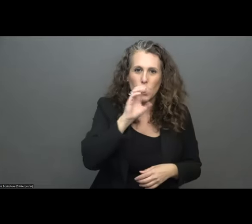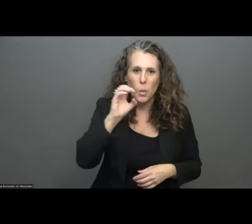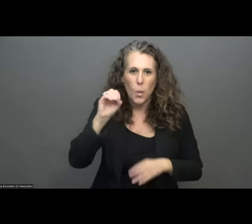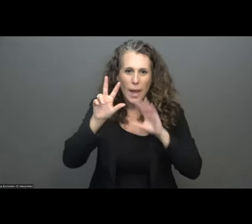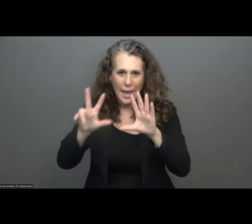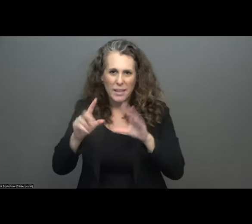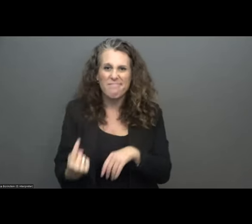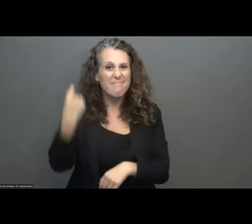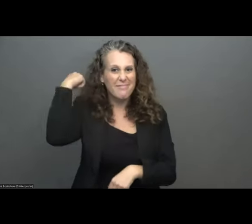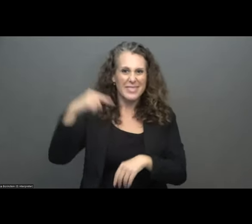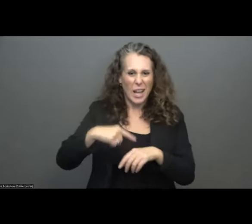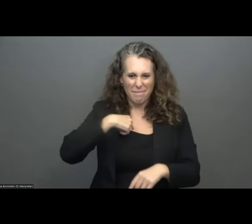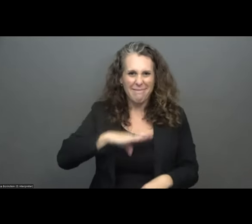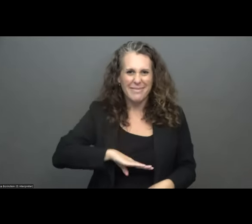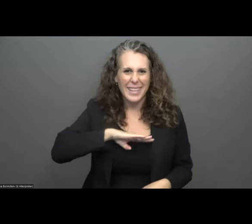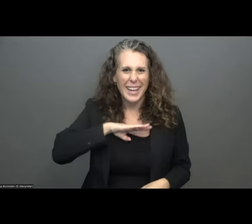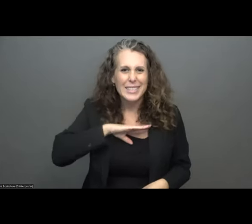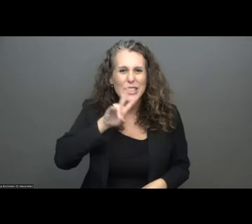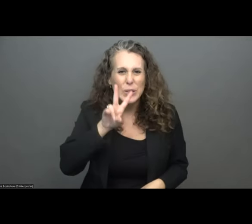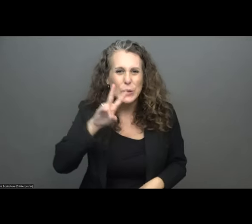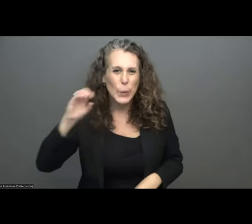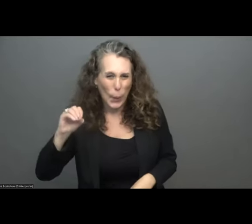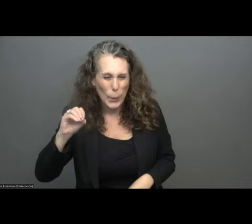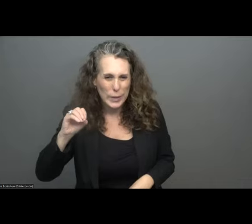14:11:08 has no Sadler, the comedic SEO and down